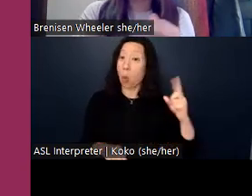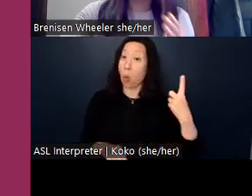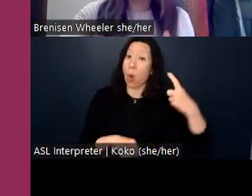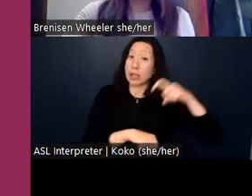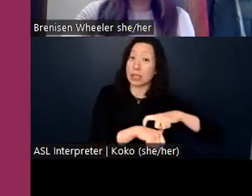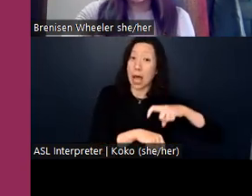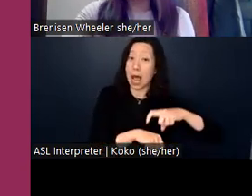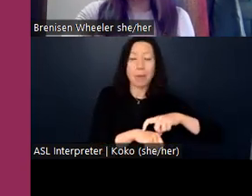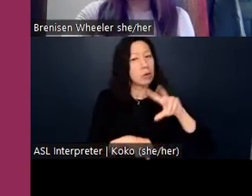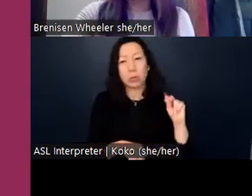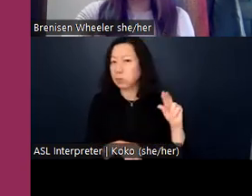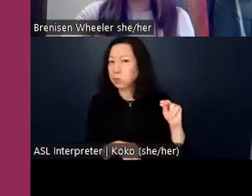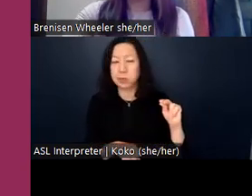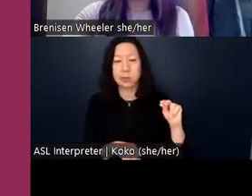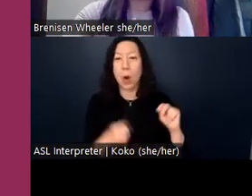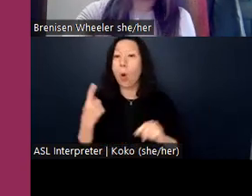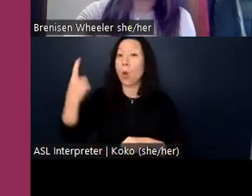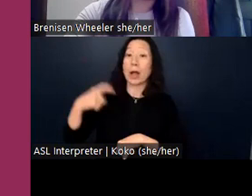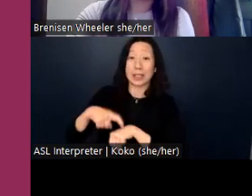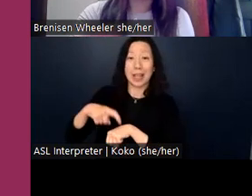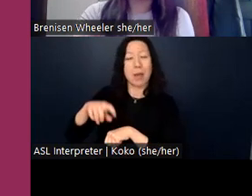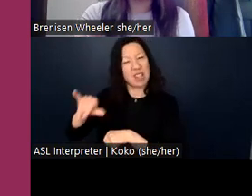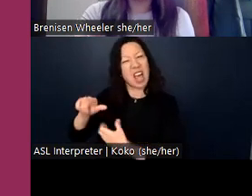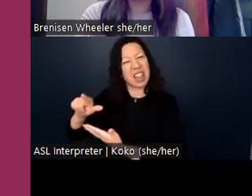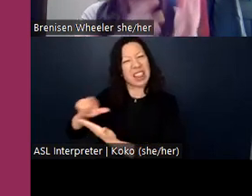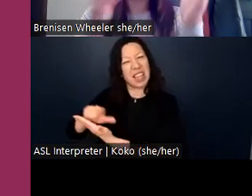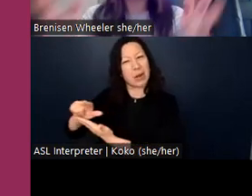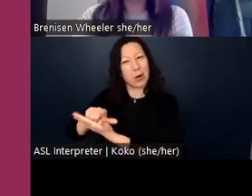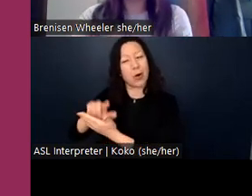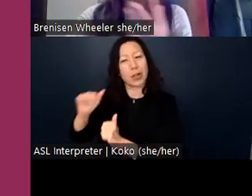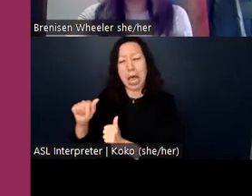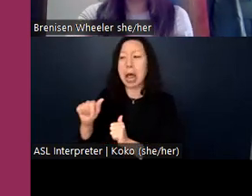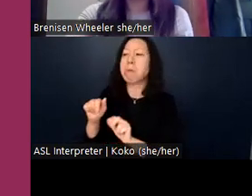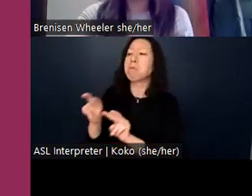The singular event is something that the legal system can choose to to punish or not.